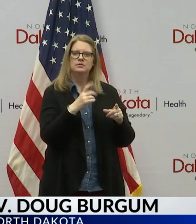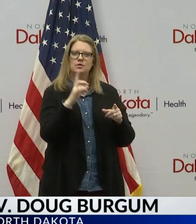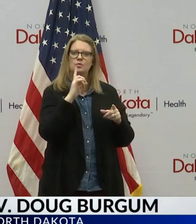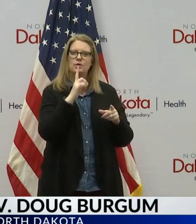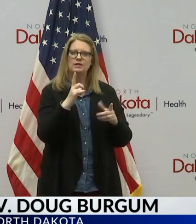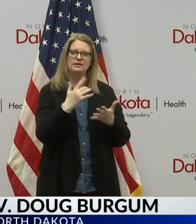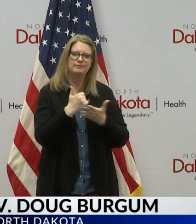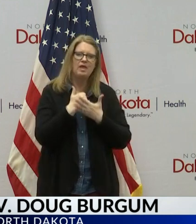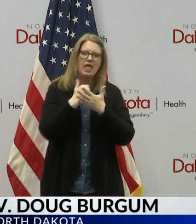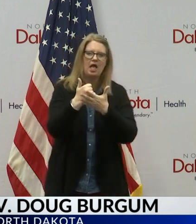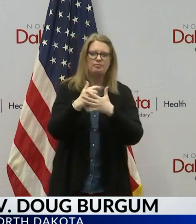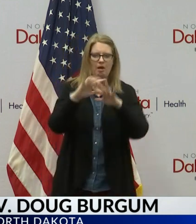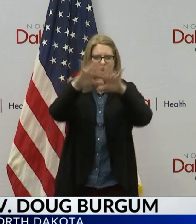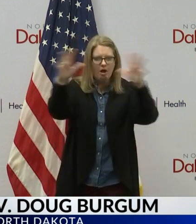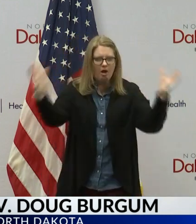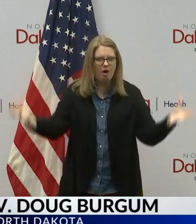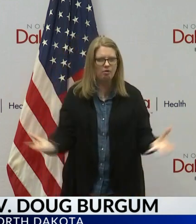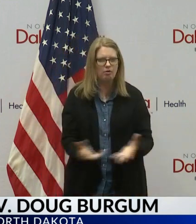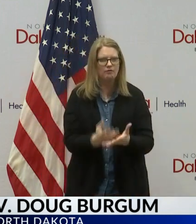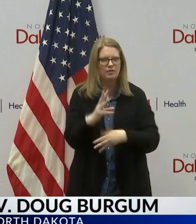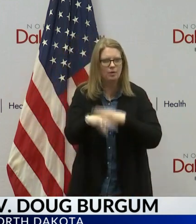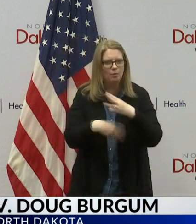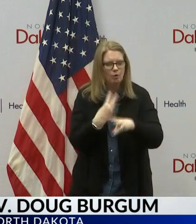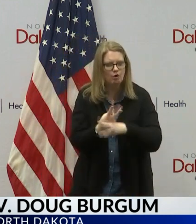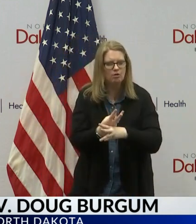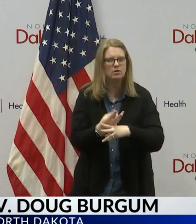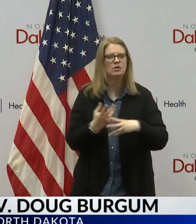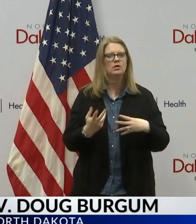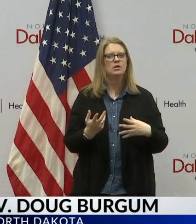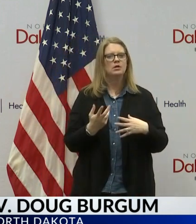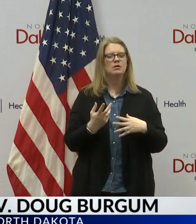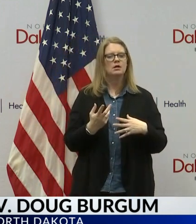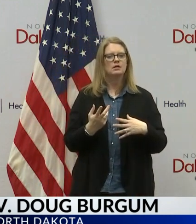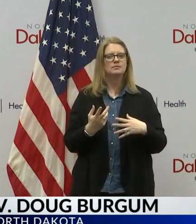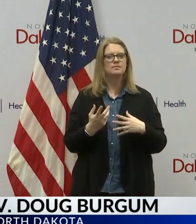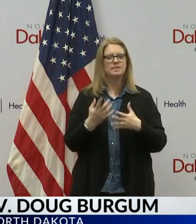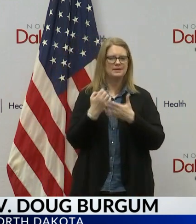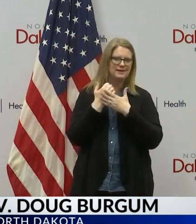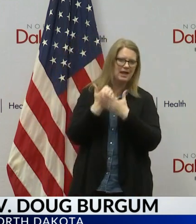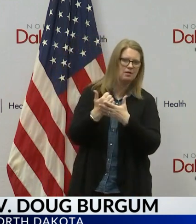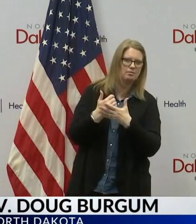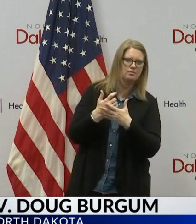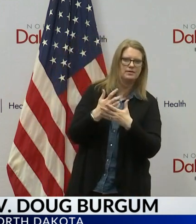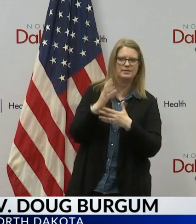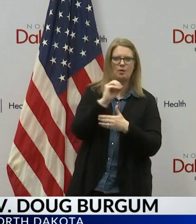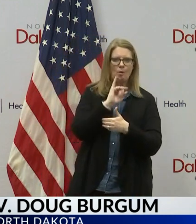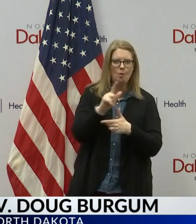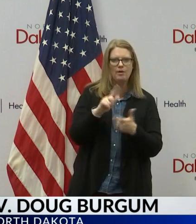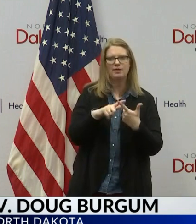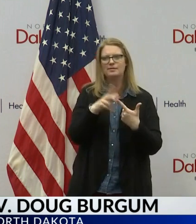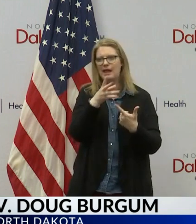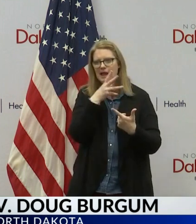ABOUT TODAY IS SO MANY ASPECTS TO OUR IMPORTANT ECONOMY WHERE